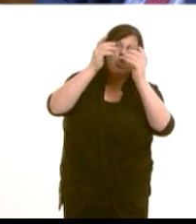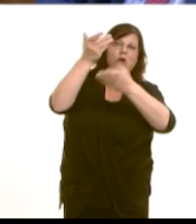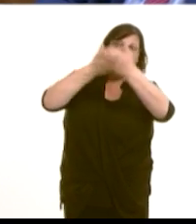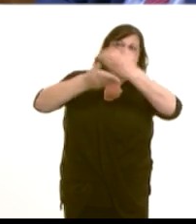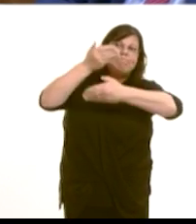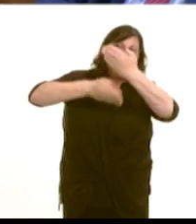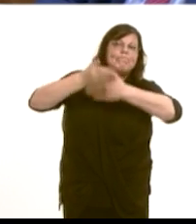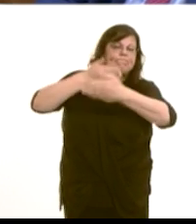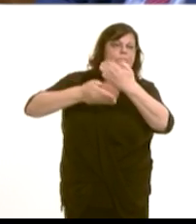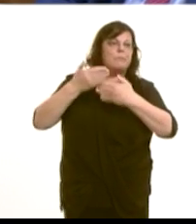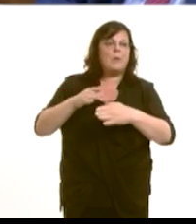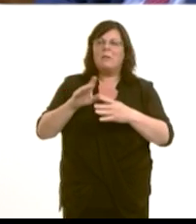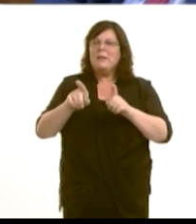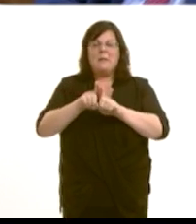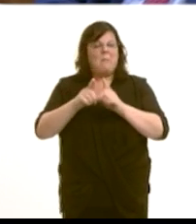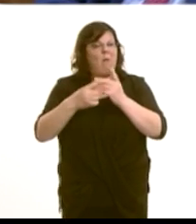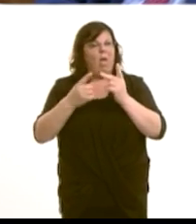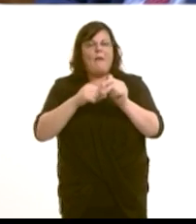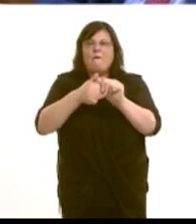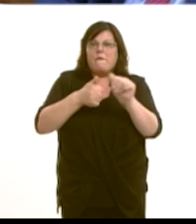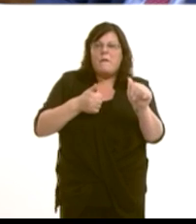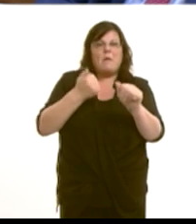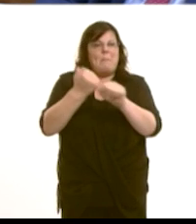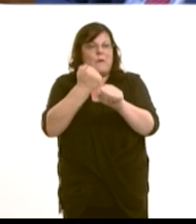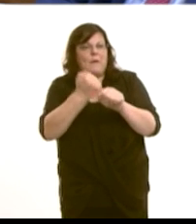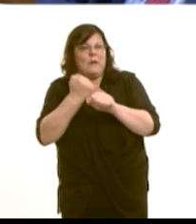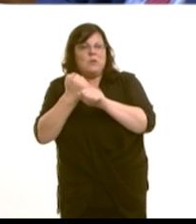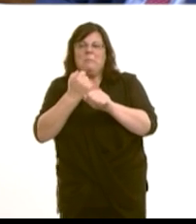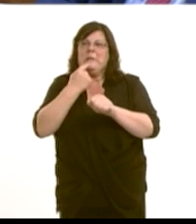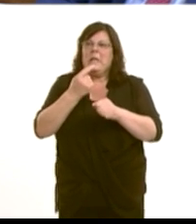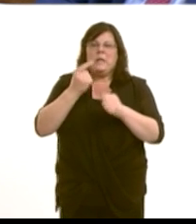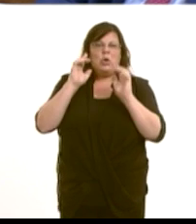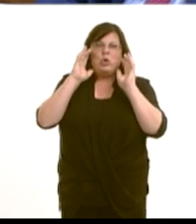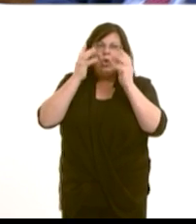All manufacturers are saying to me that they are concerned about access to the single market.